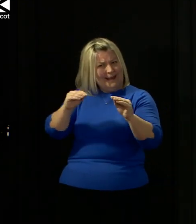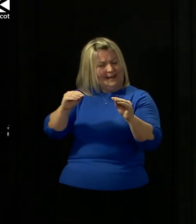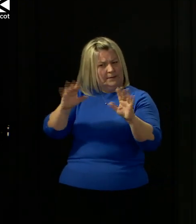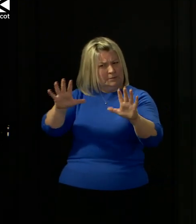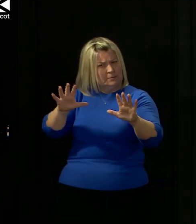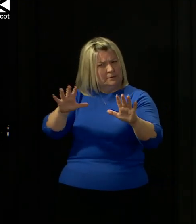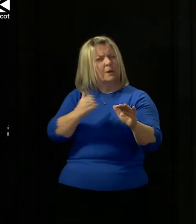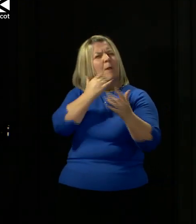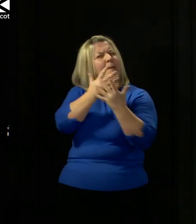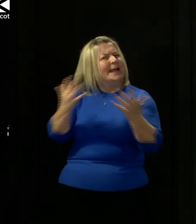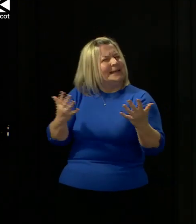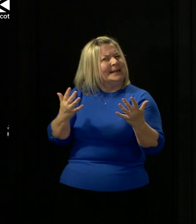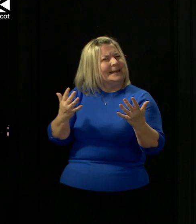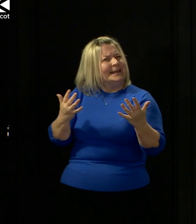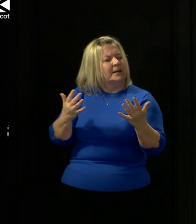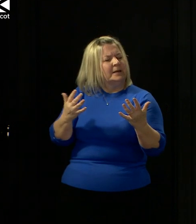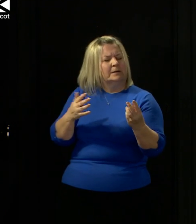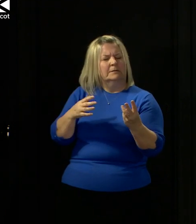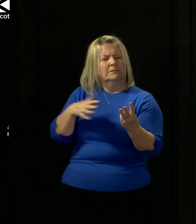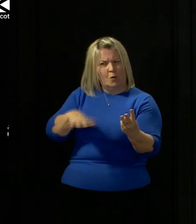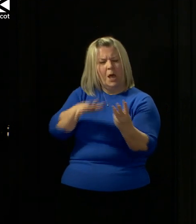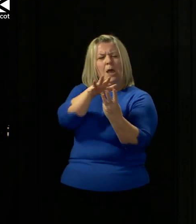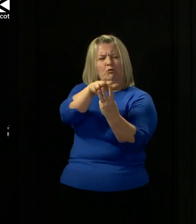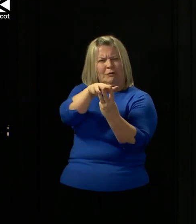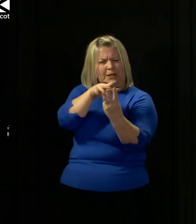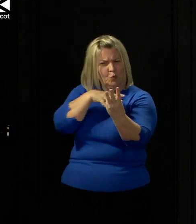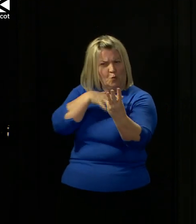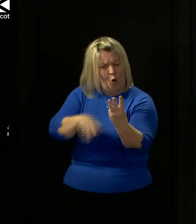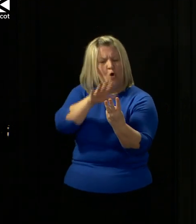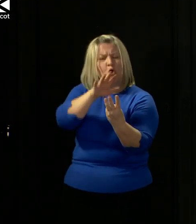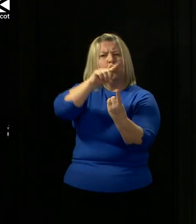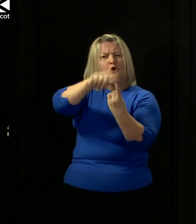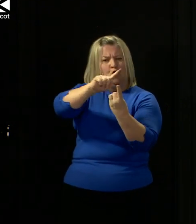your your wanting that I'll come back to that later on but right now, our surge capacity